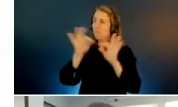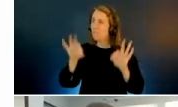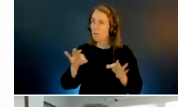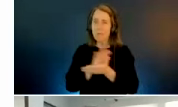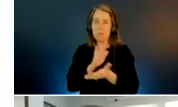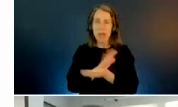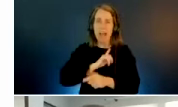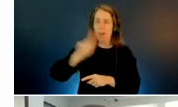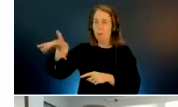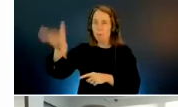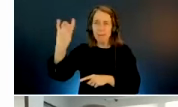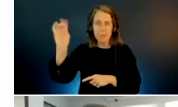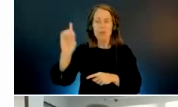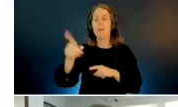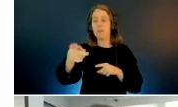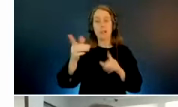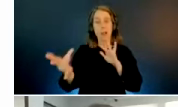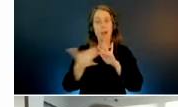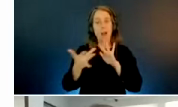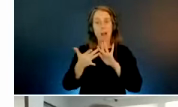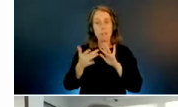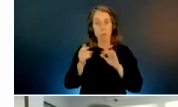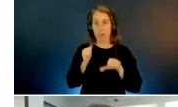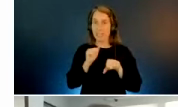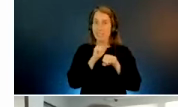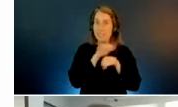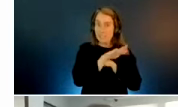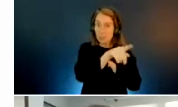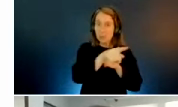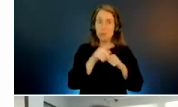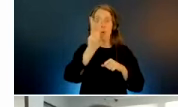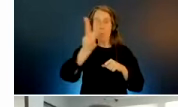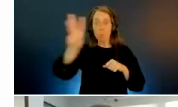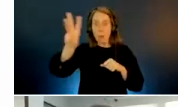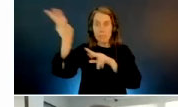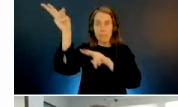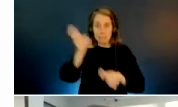the state uh election commission website there are lots of ways to do it um we are just a good kind